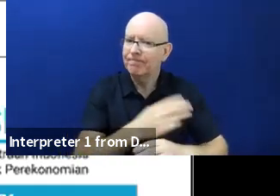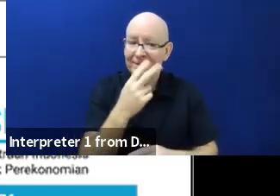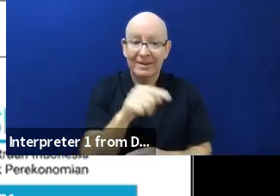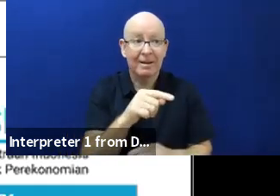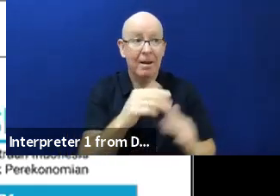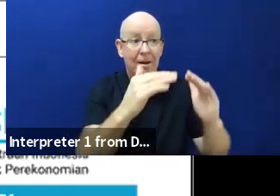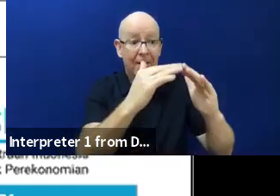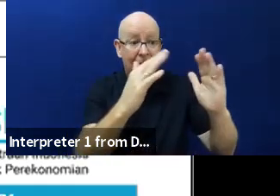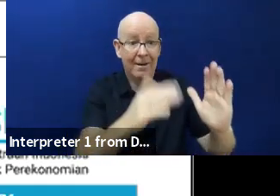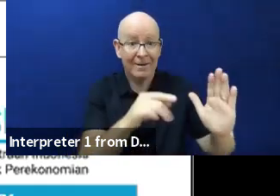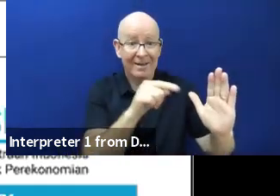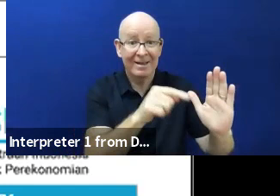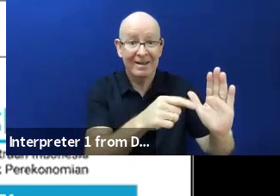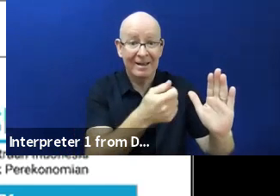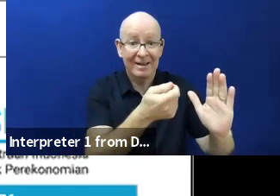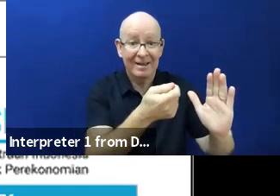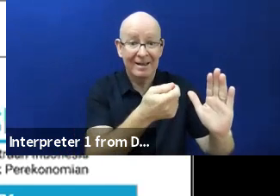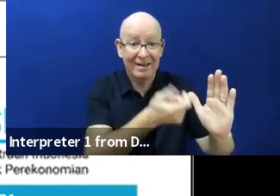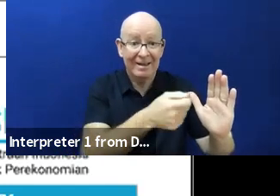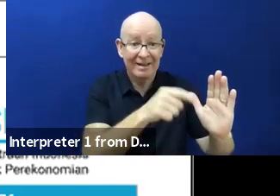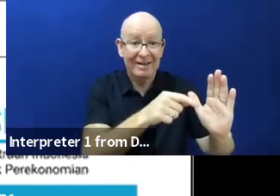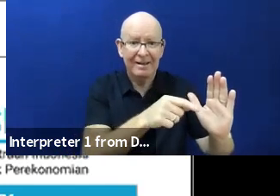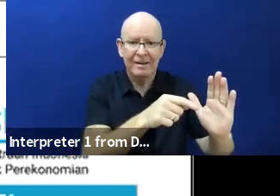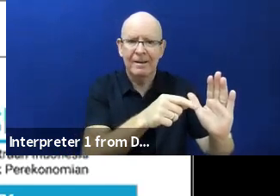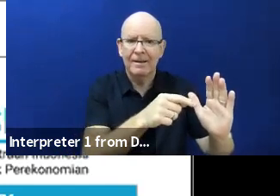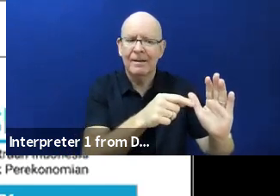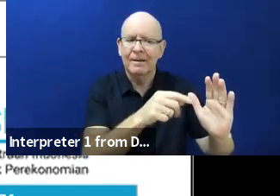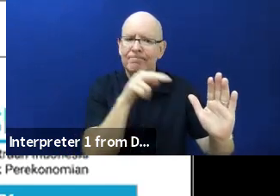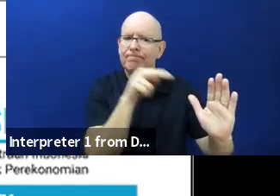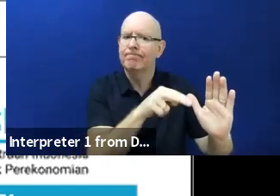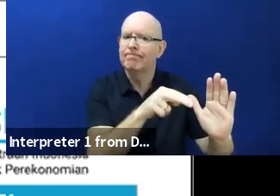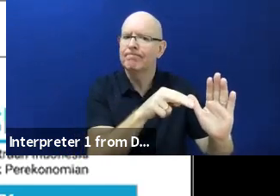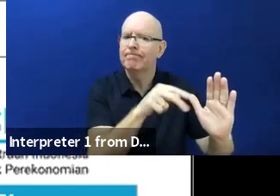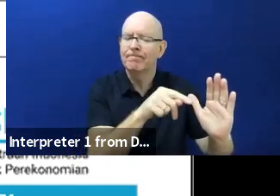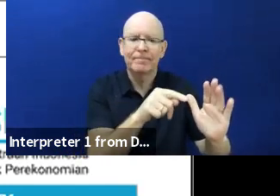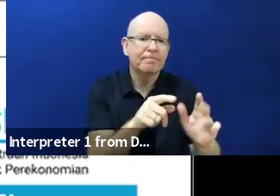over his life and this is really something that is extremely important and when we talk